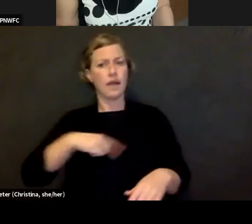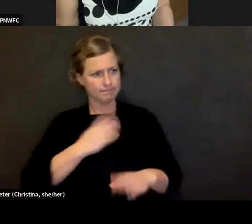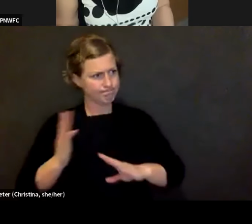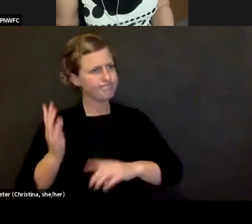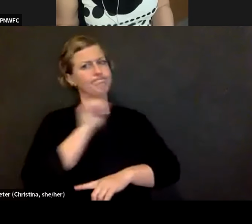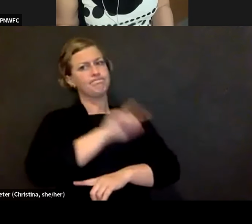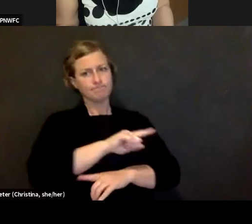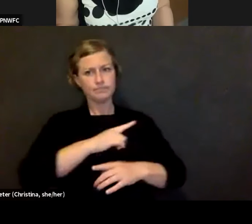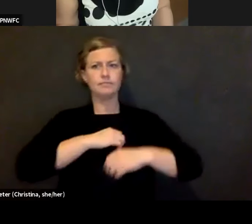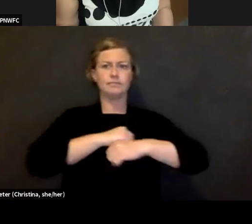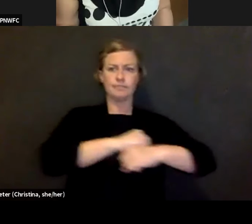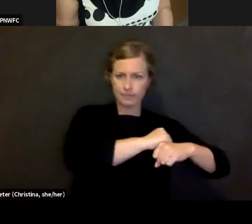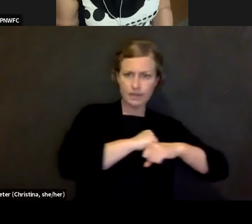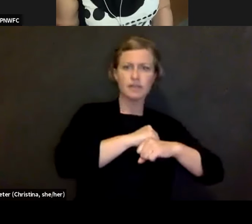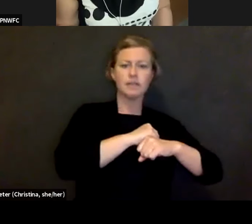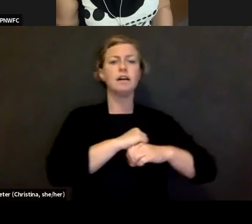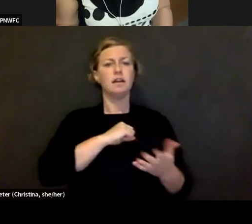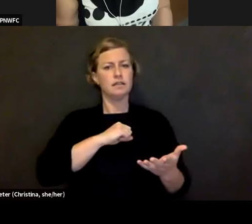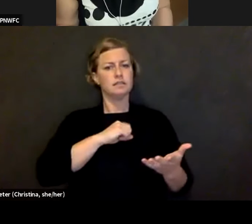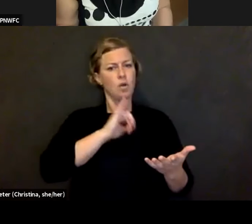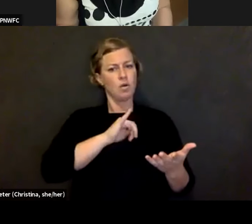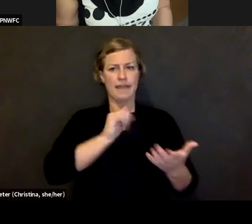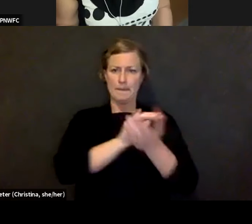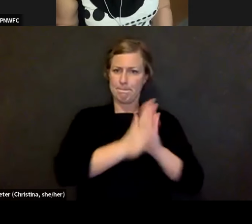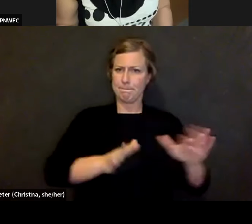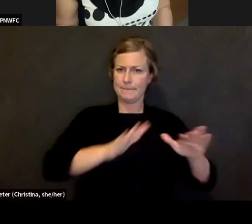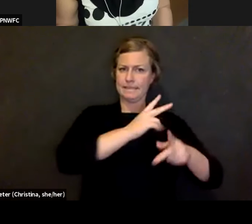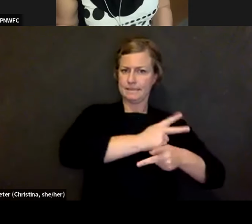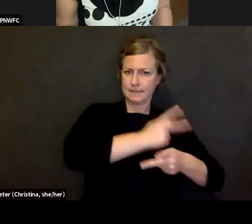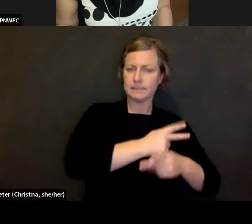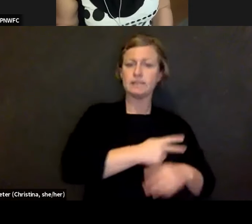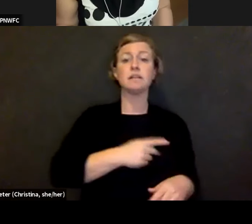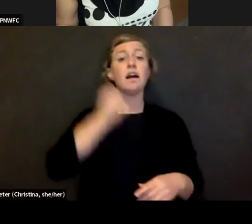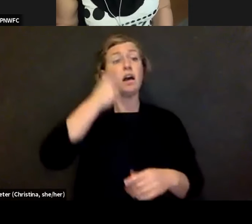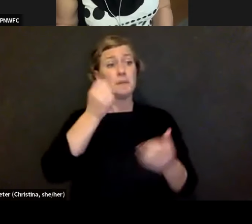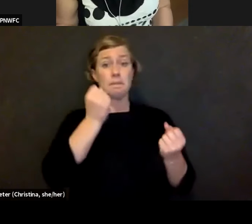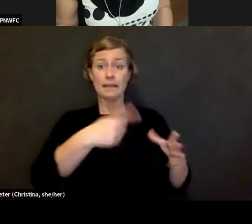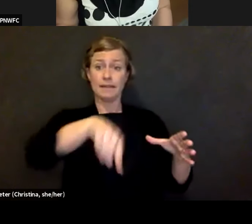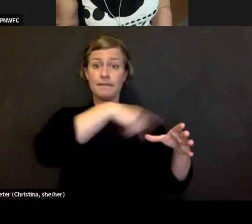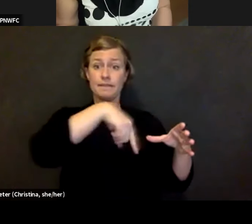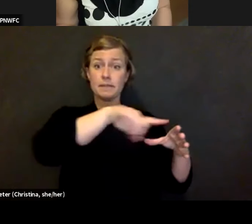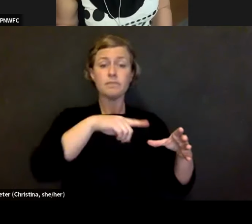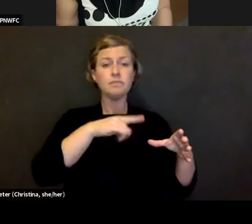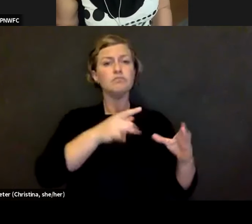are at just so the community is aware of who they are because a lot of those people are either friends or